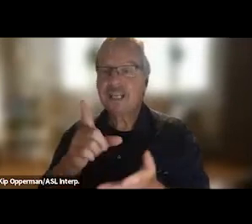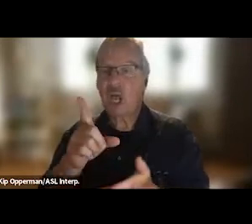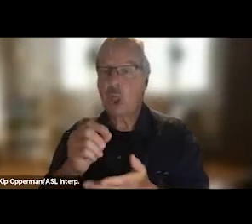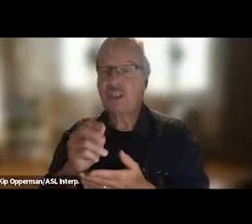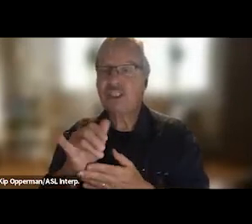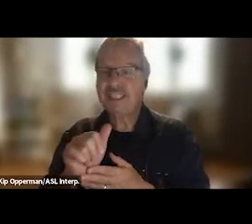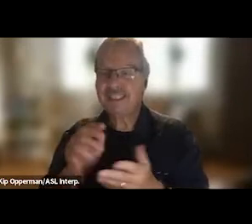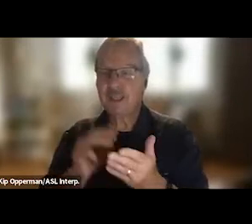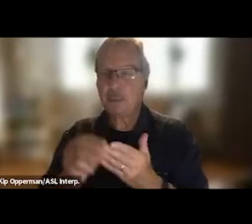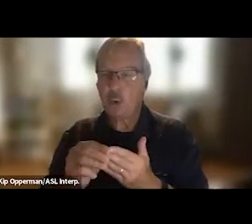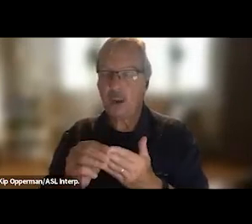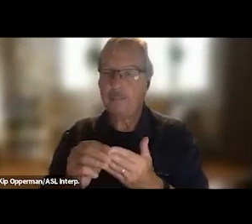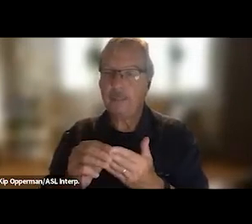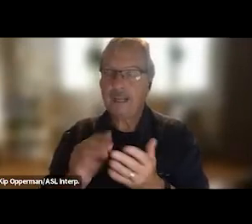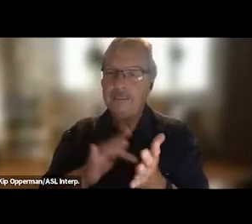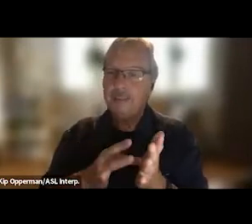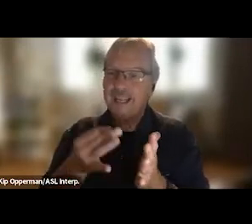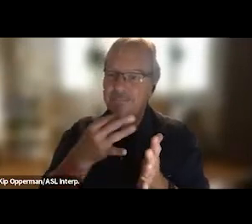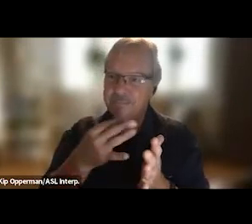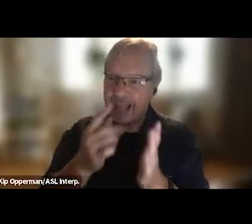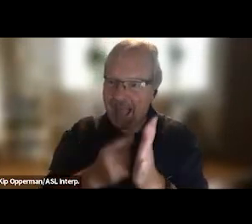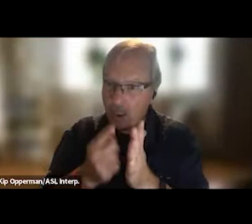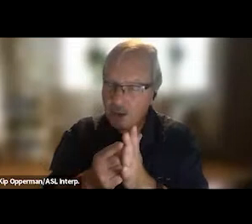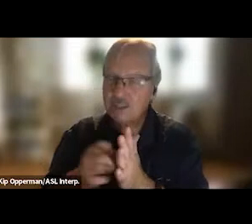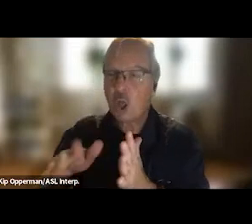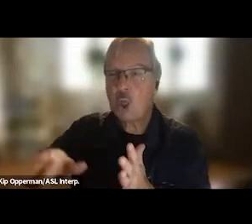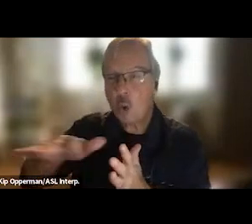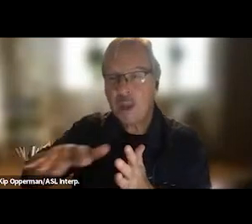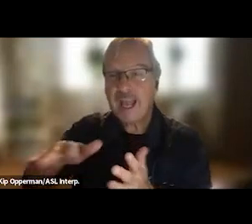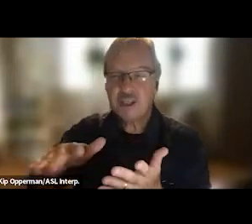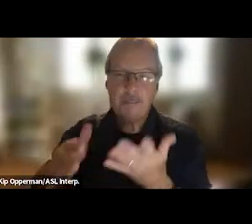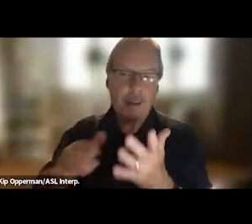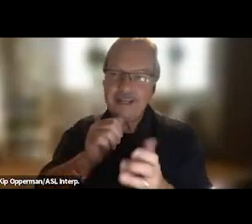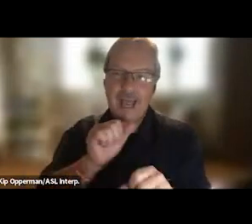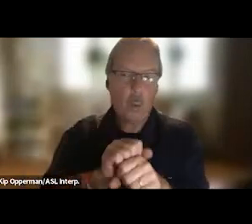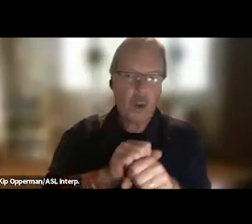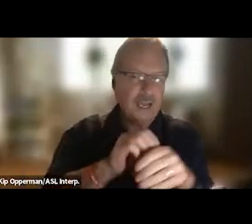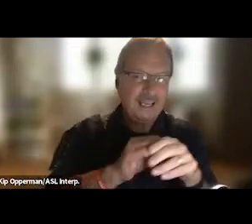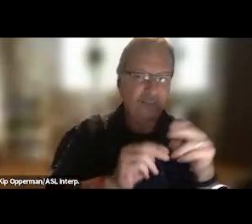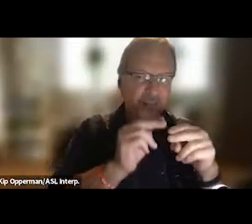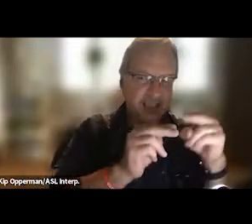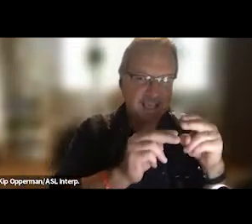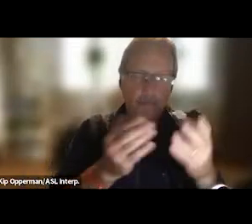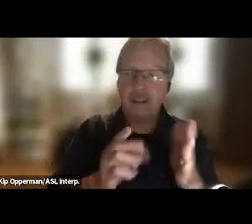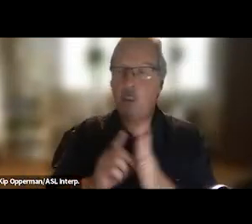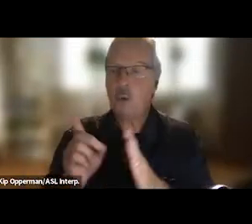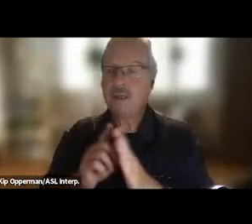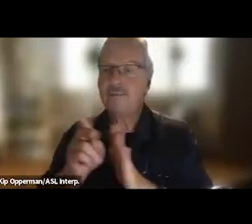dosing hours, dosing locations that may or may not be working in the facility. We may develop a policy that works for corrections,